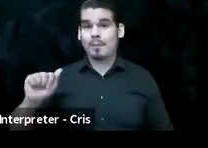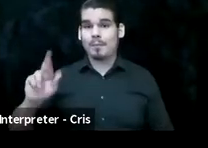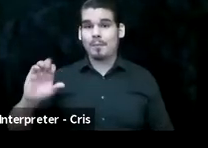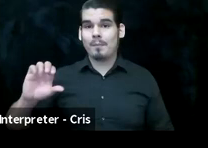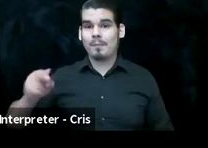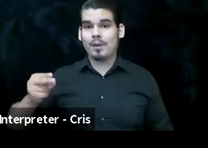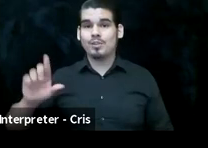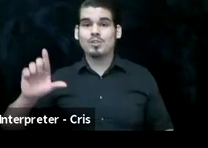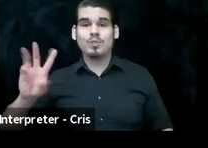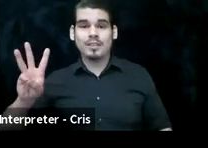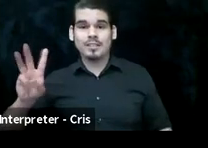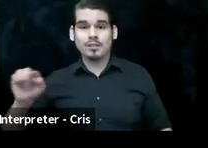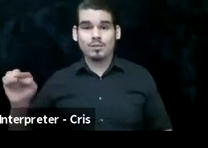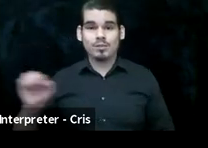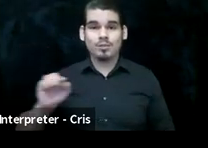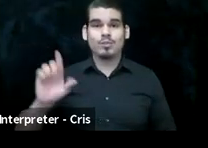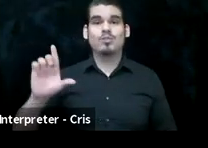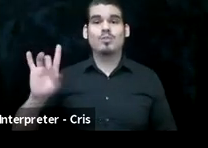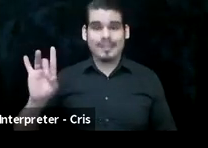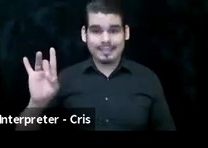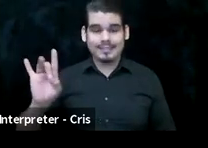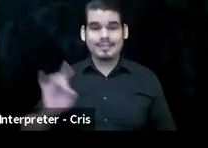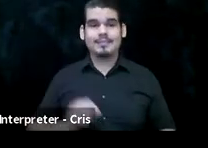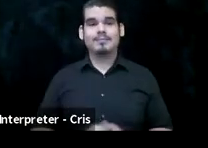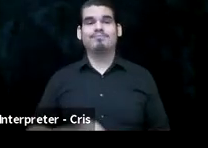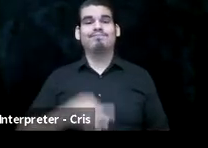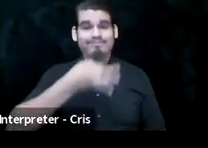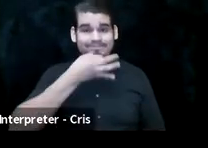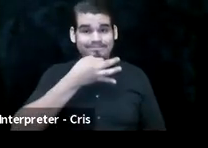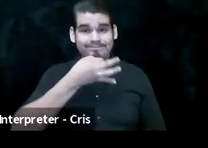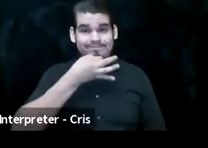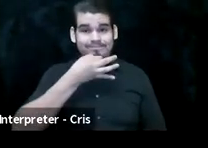Katherine Squire: And I do want to encourage everyone to take advantage of these other events, though, next week as well.